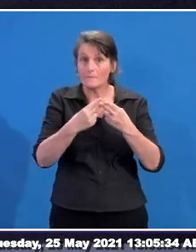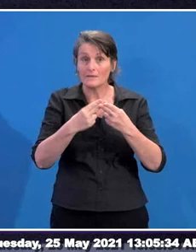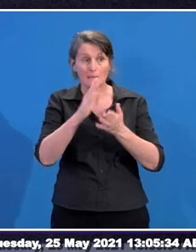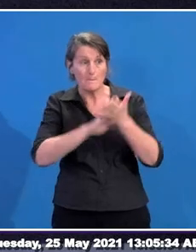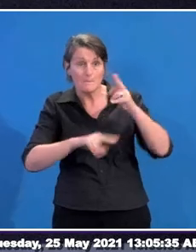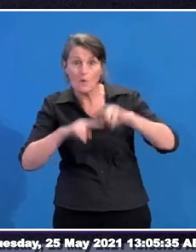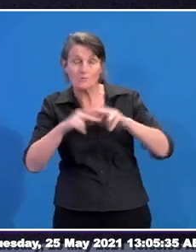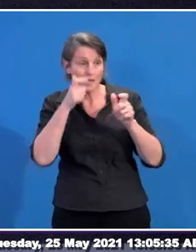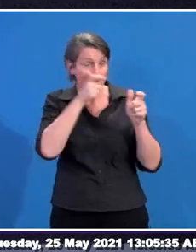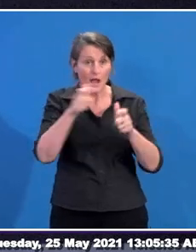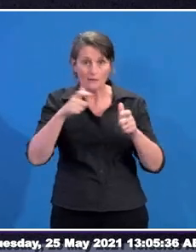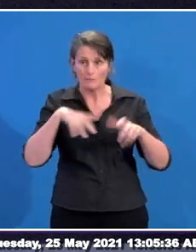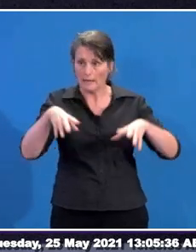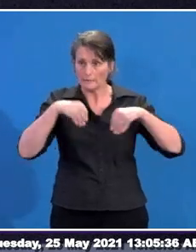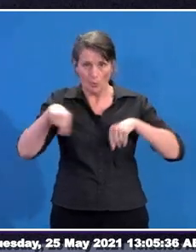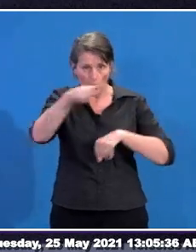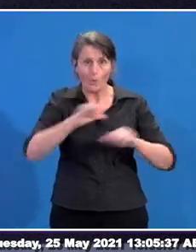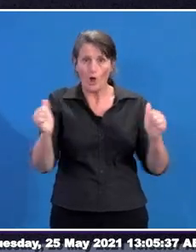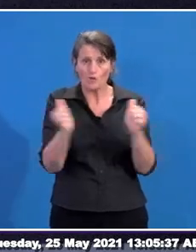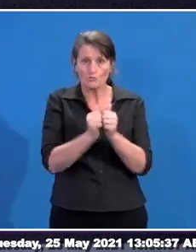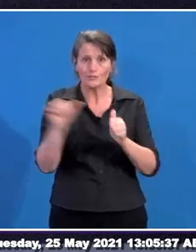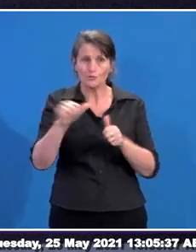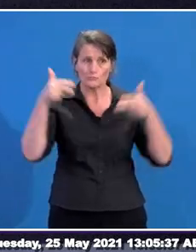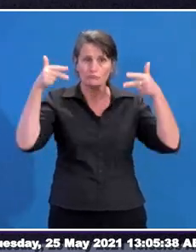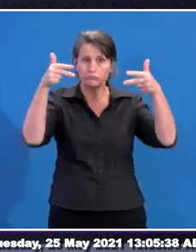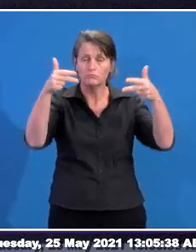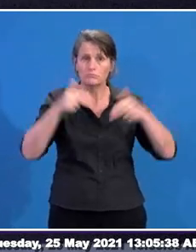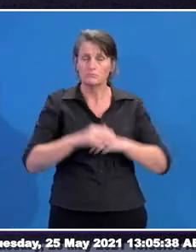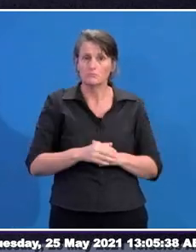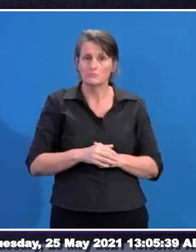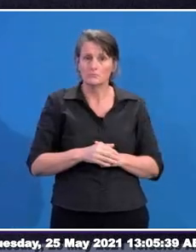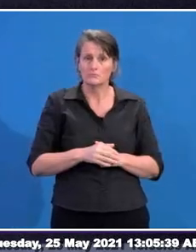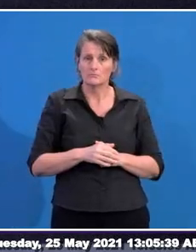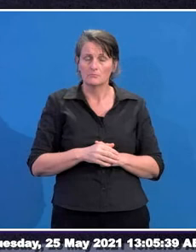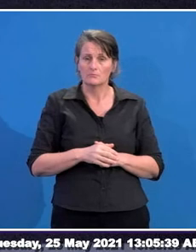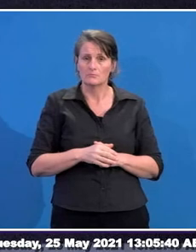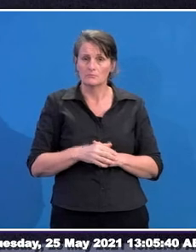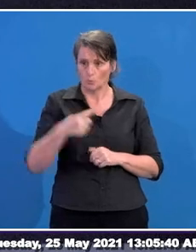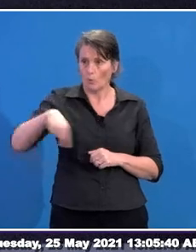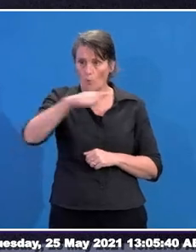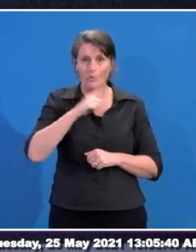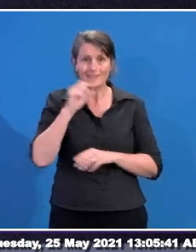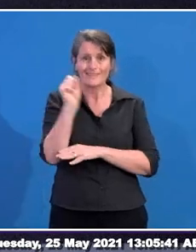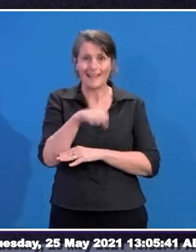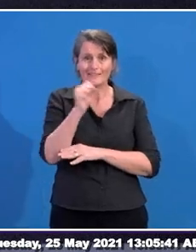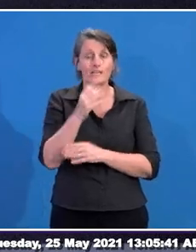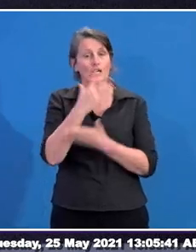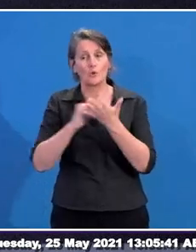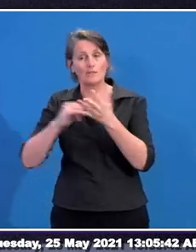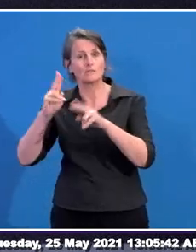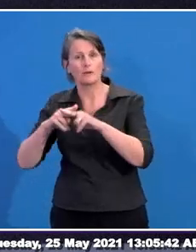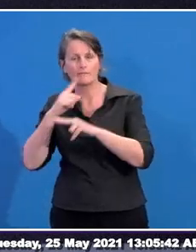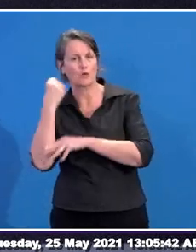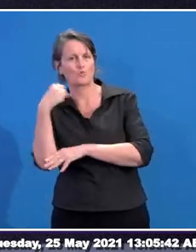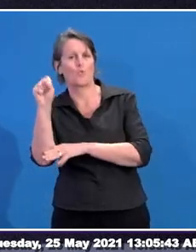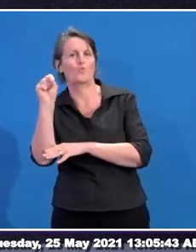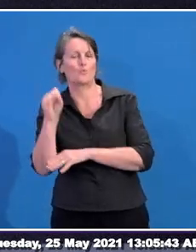of installing CCTV cameras in the house, it's just Sunnyfield is the